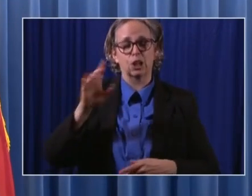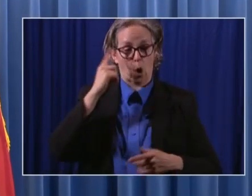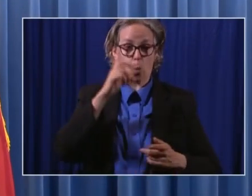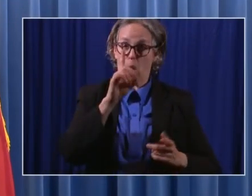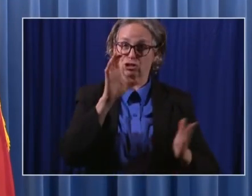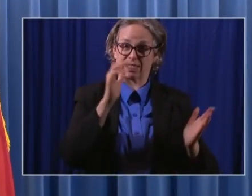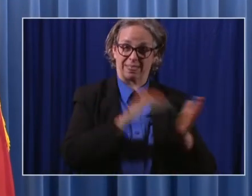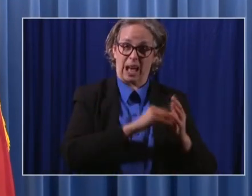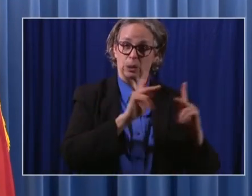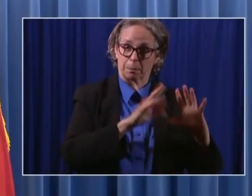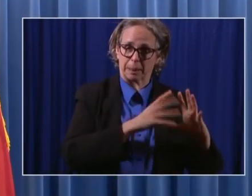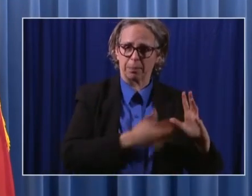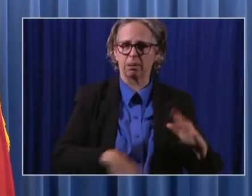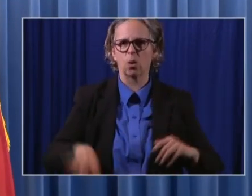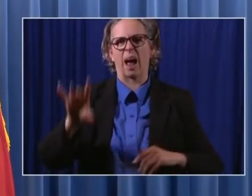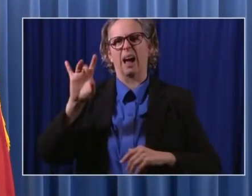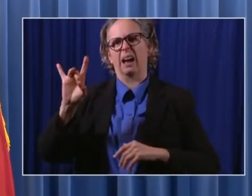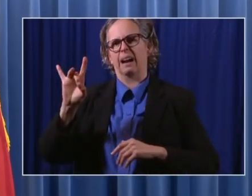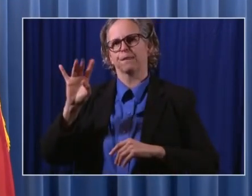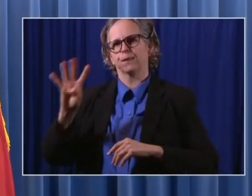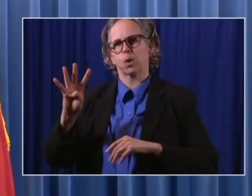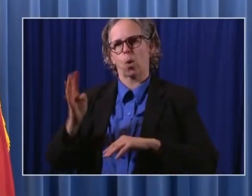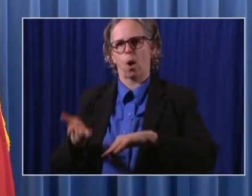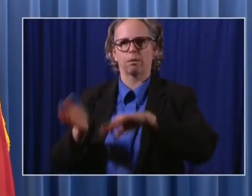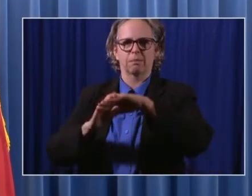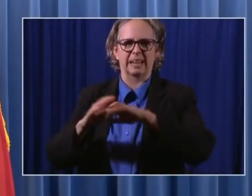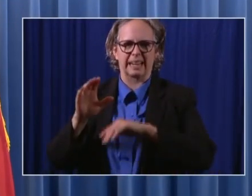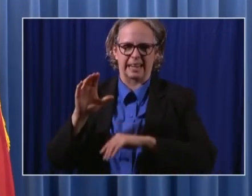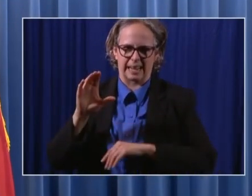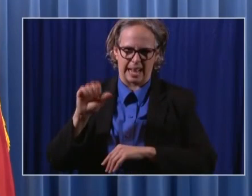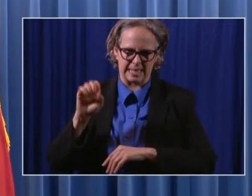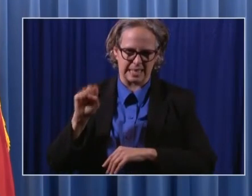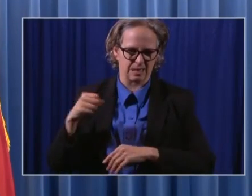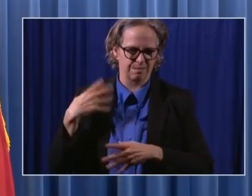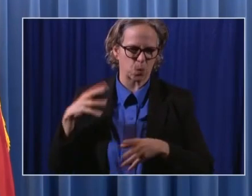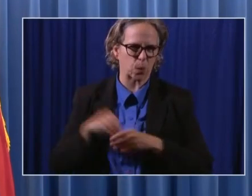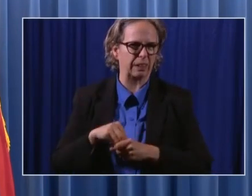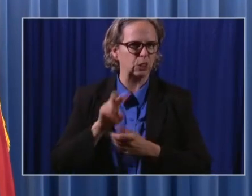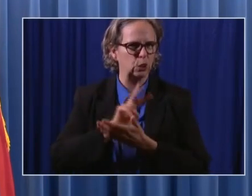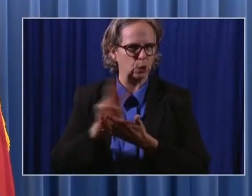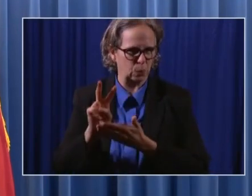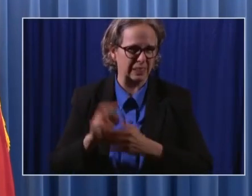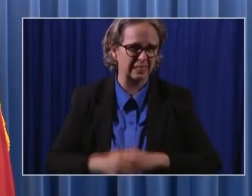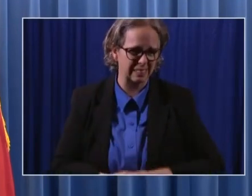KERR COUNTY THAT WILL GIVE THESE NUMBERS.